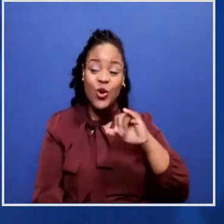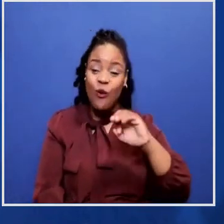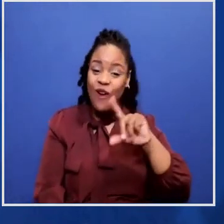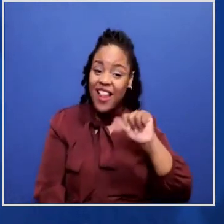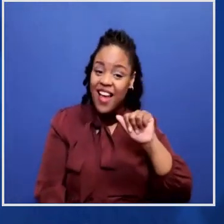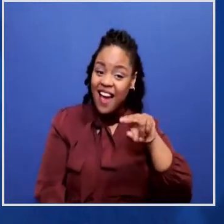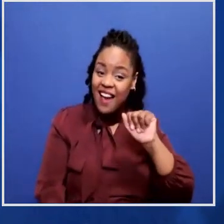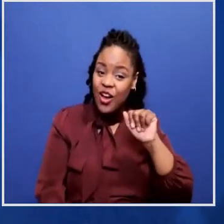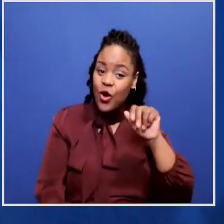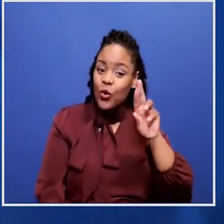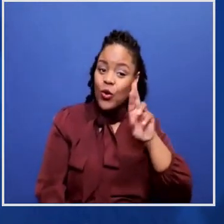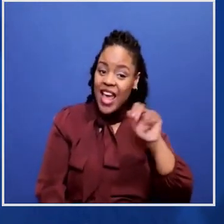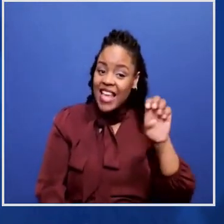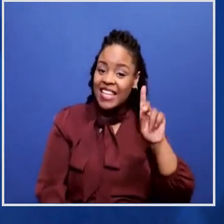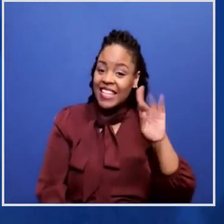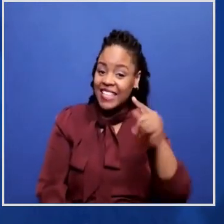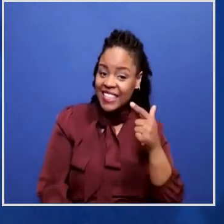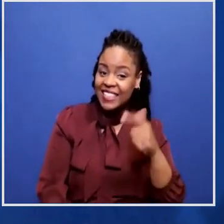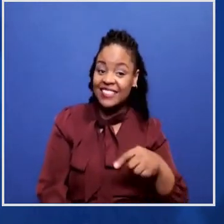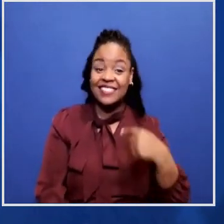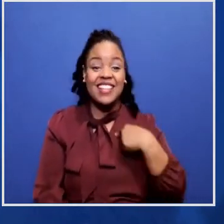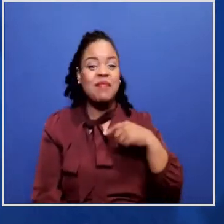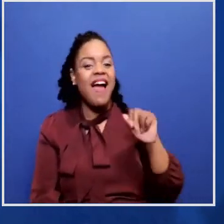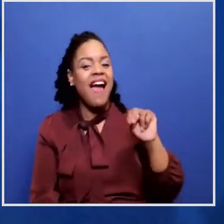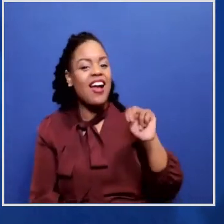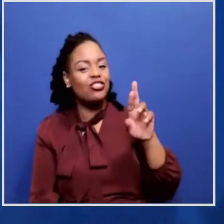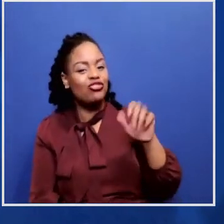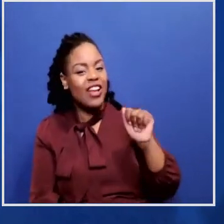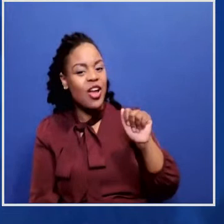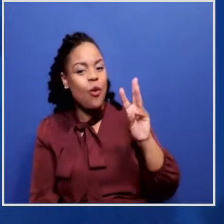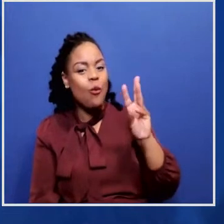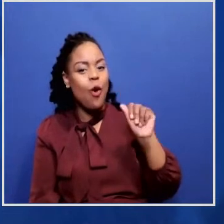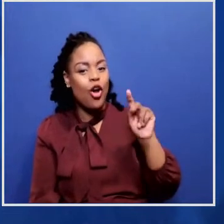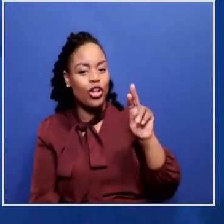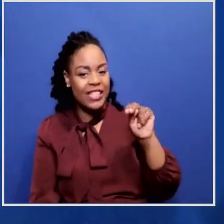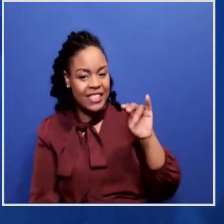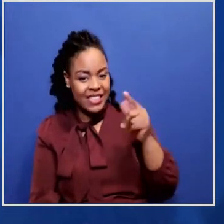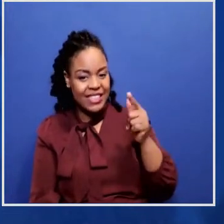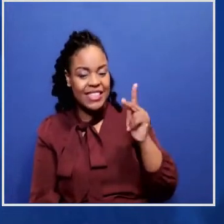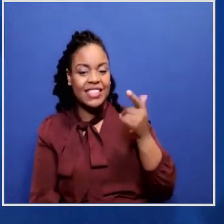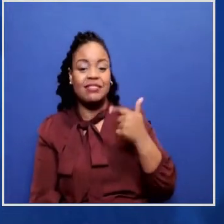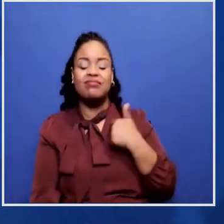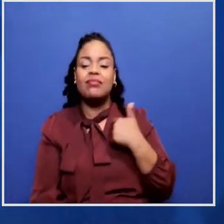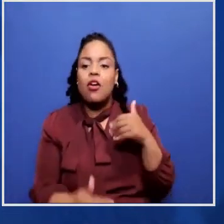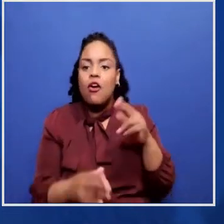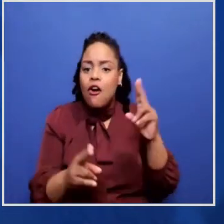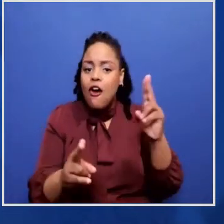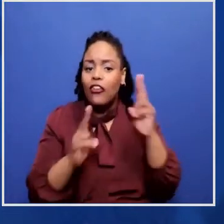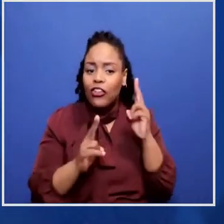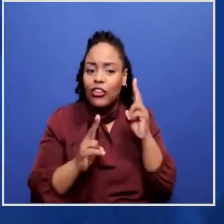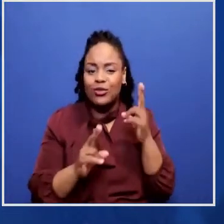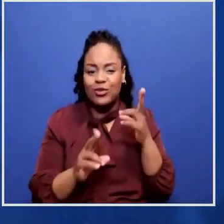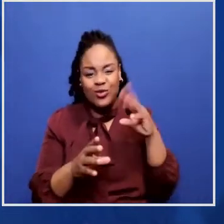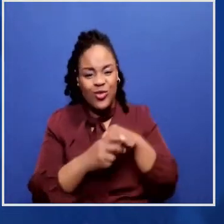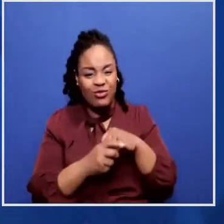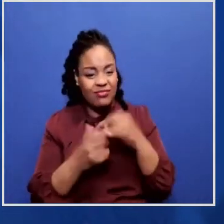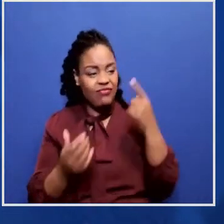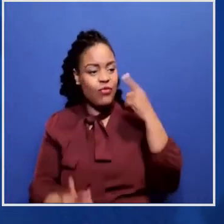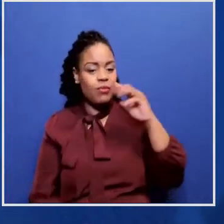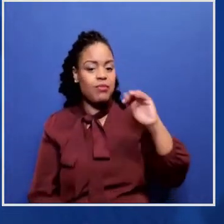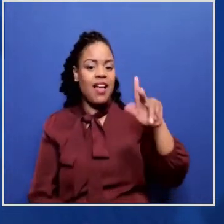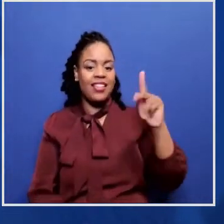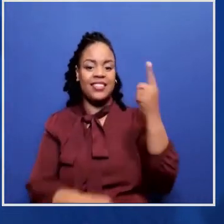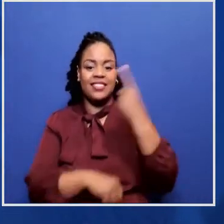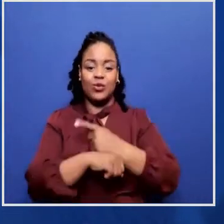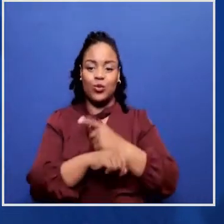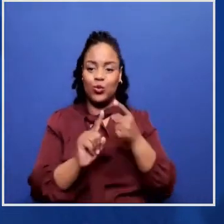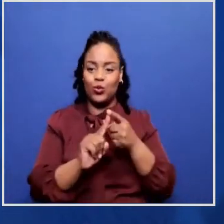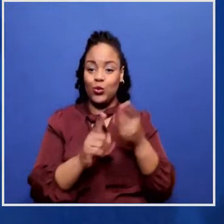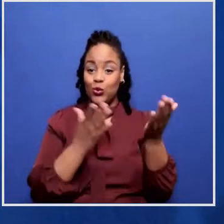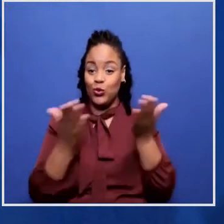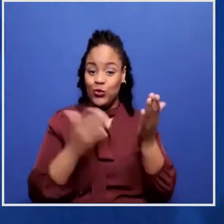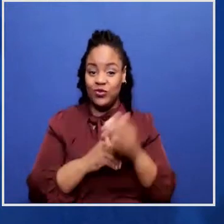I AM YOLANDA RENEE KING.